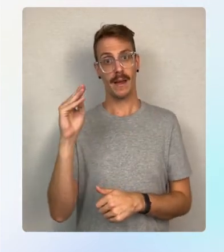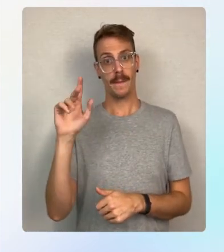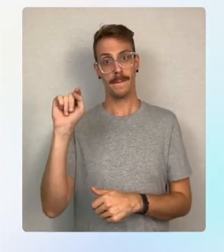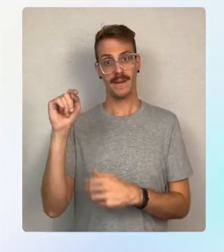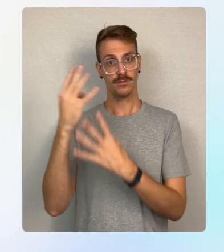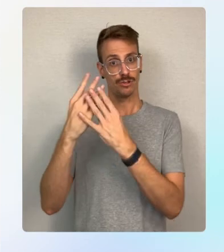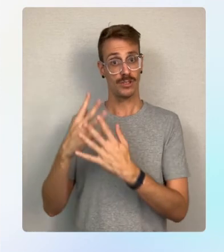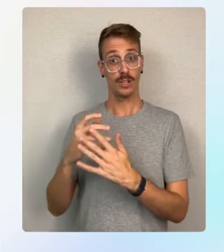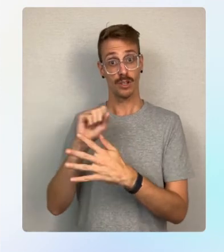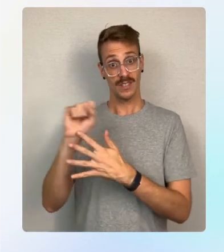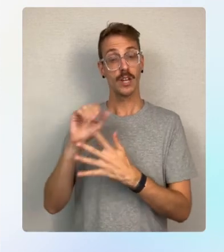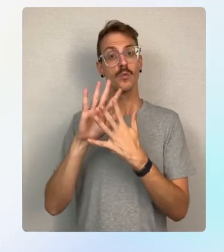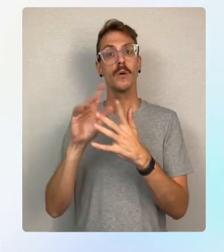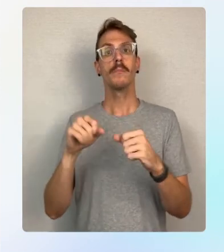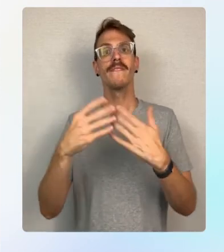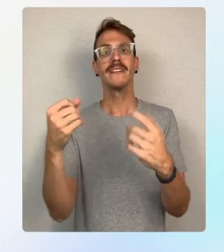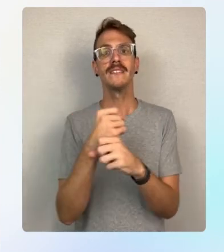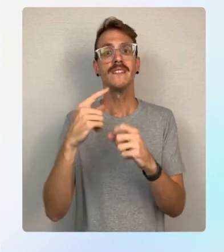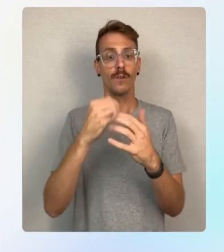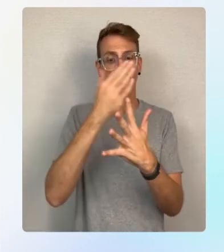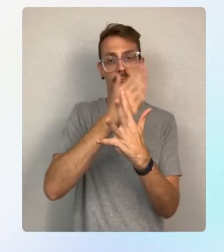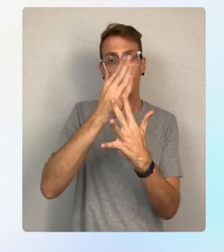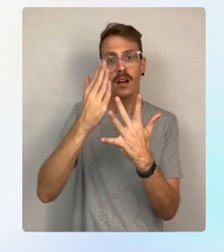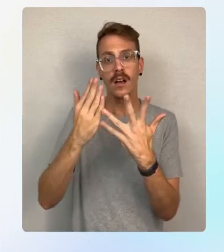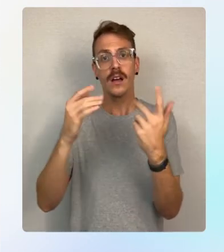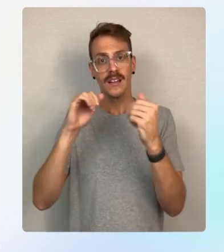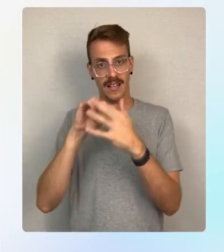we will get shader stats for the fragment shader of the drawcall.